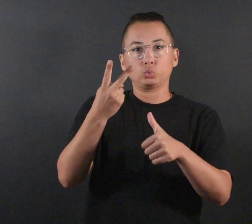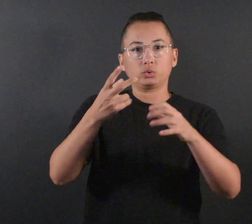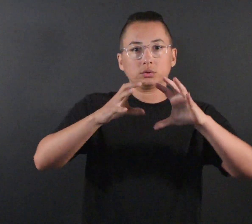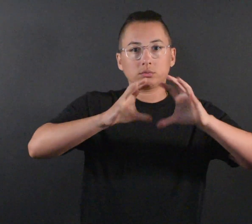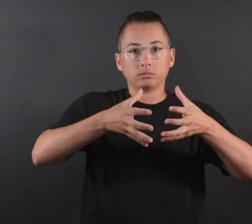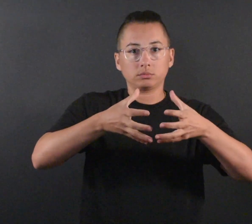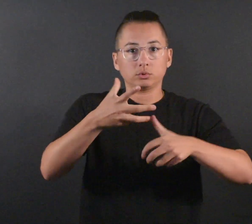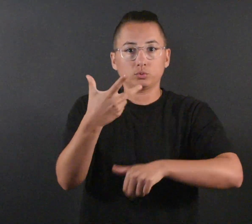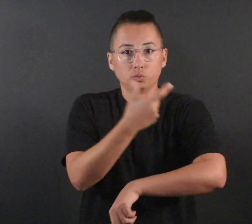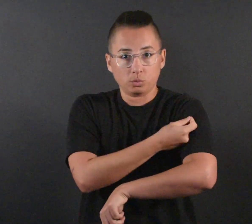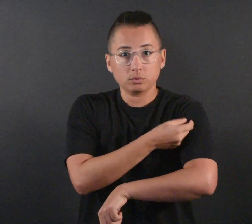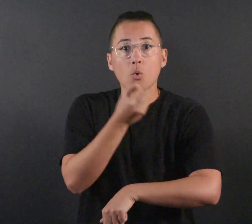or last booster shot.